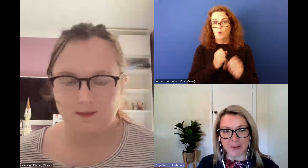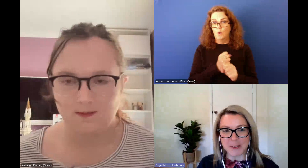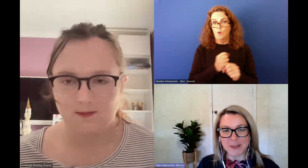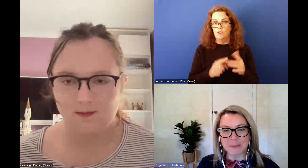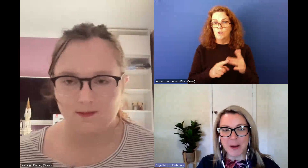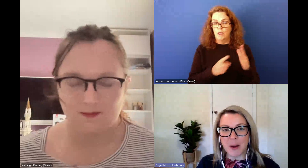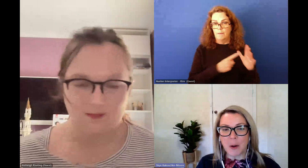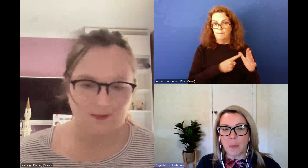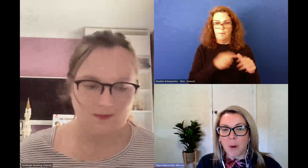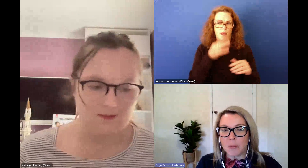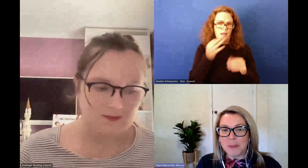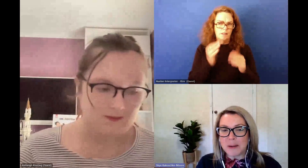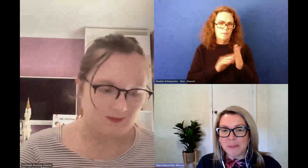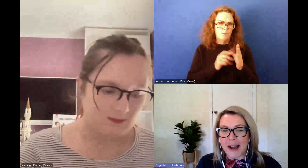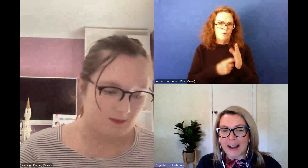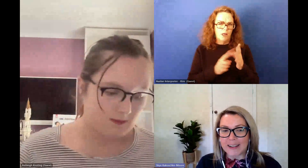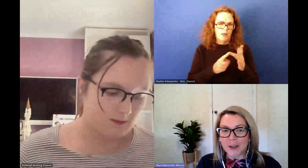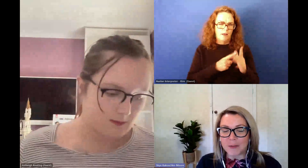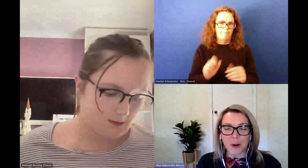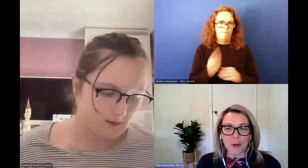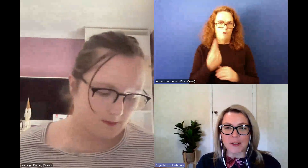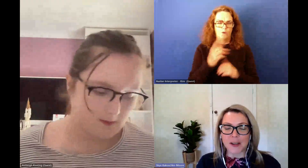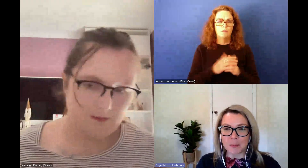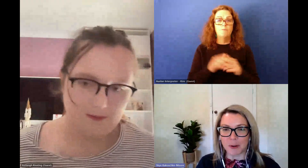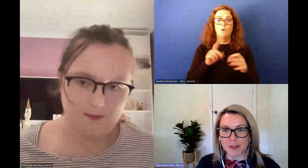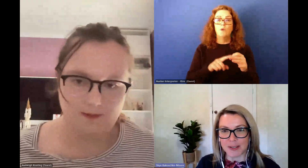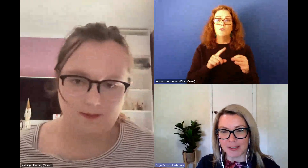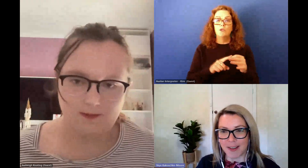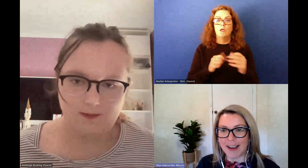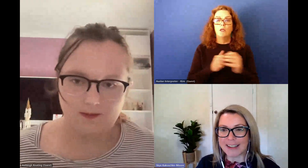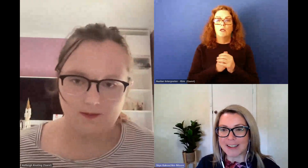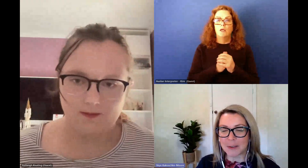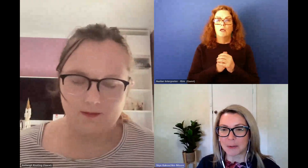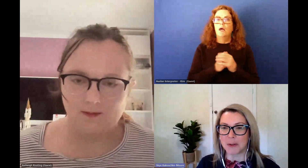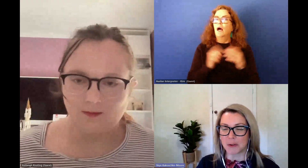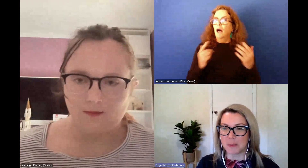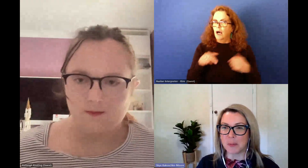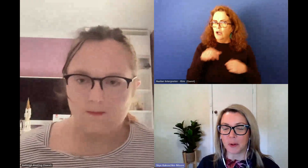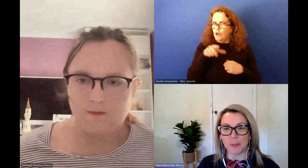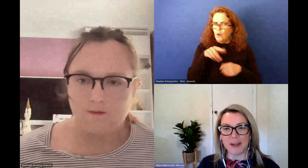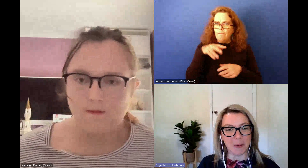first. What was being part of the co-design process like through the DREAM Employment